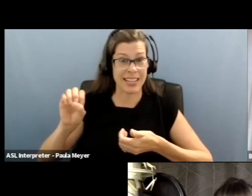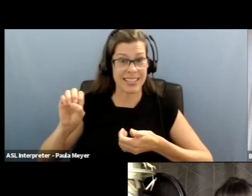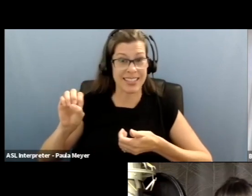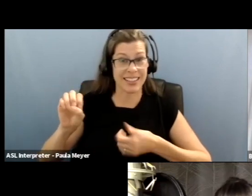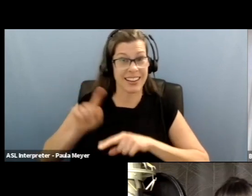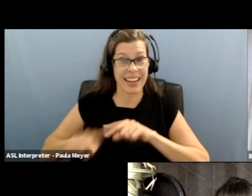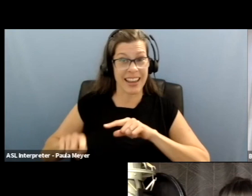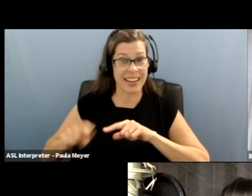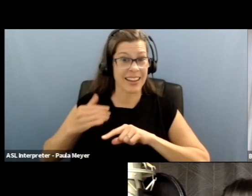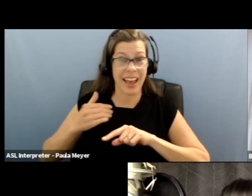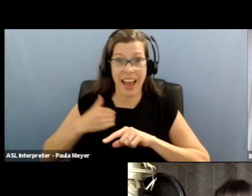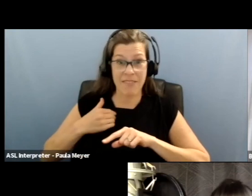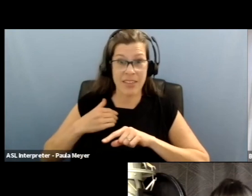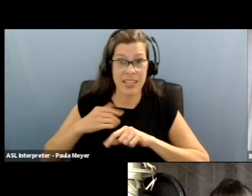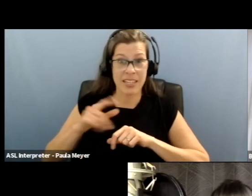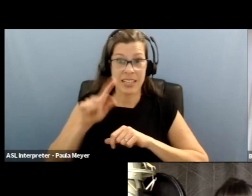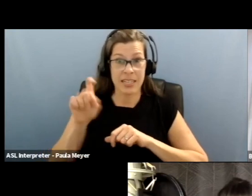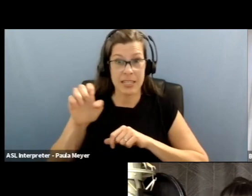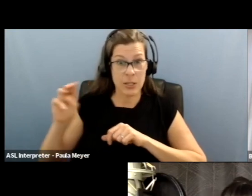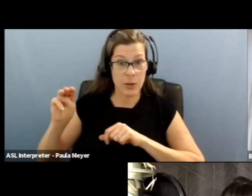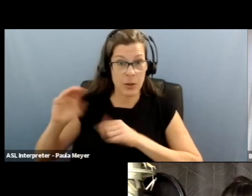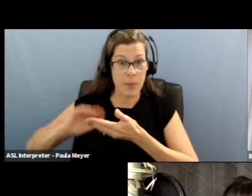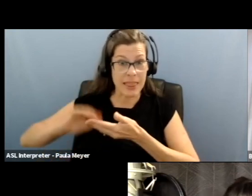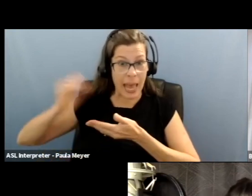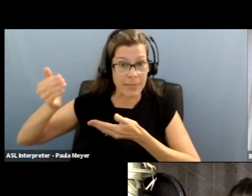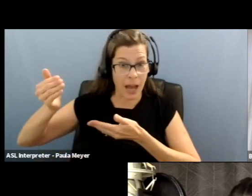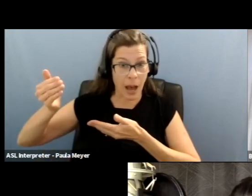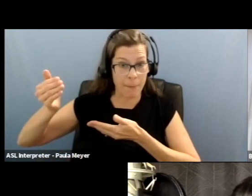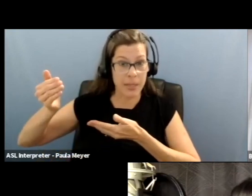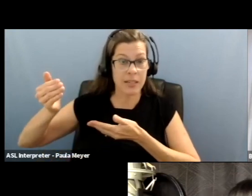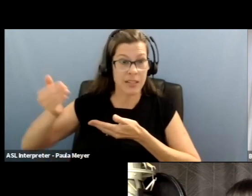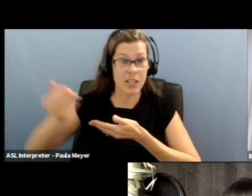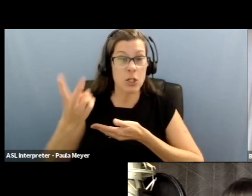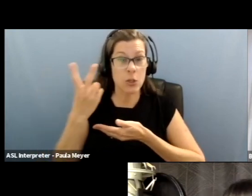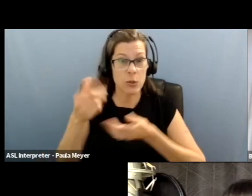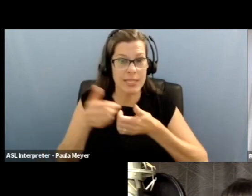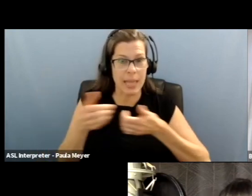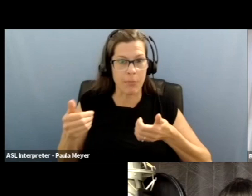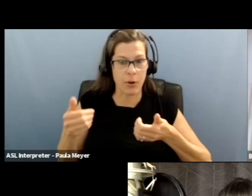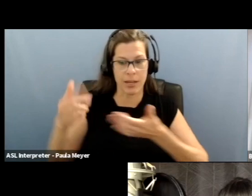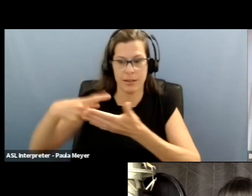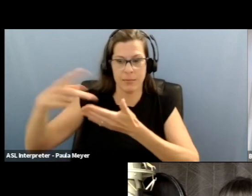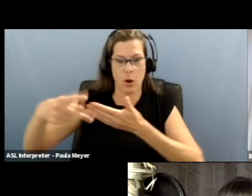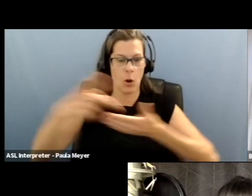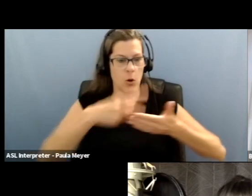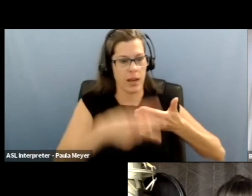Zoom open on your laptop for two different things. And then it also means that I'm having to wear two separate headphones.